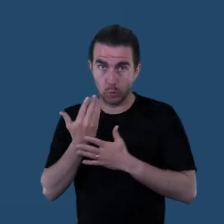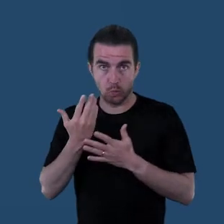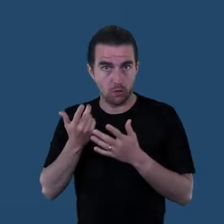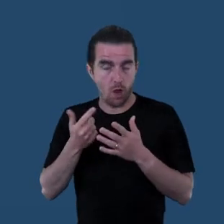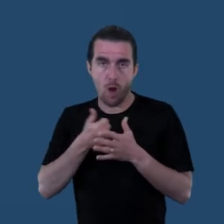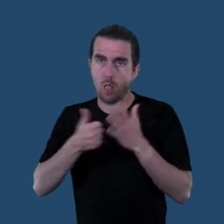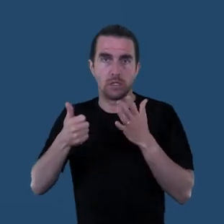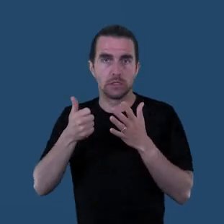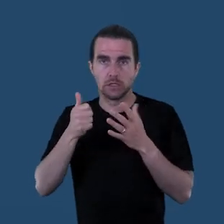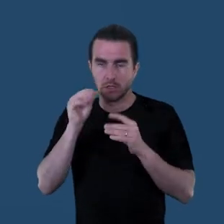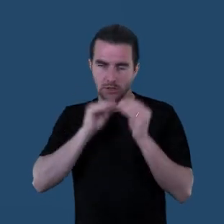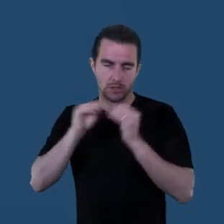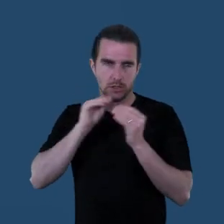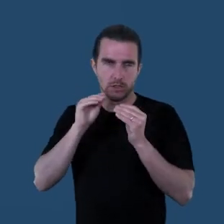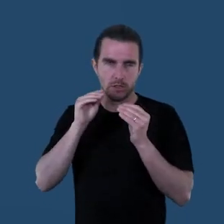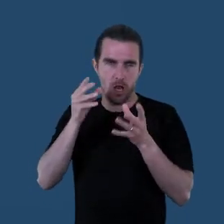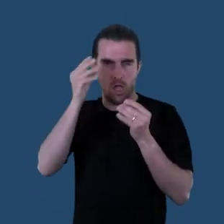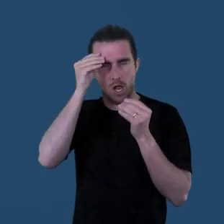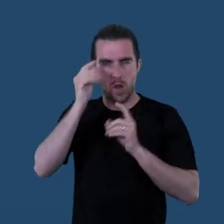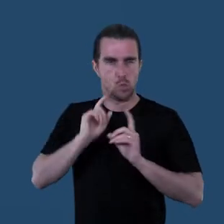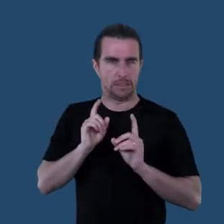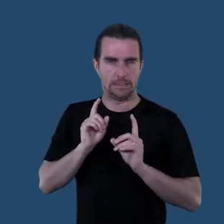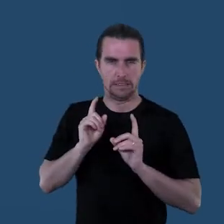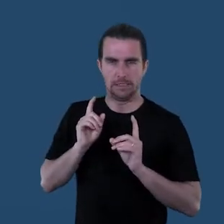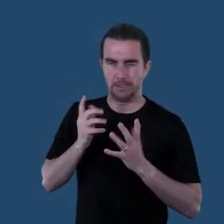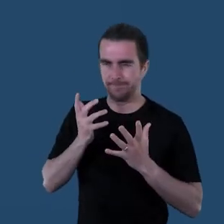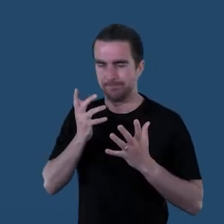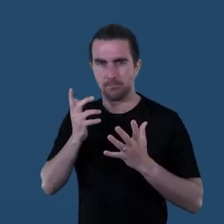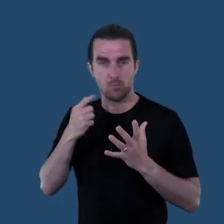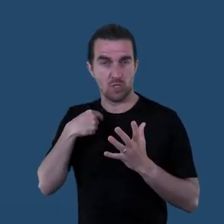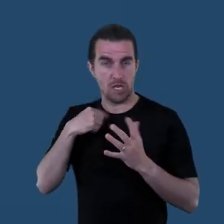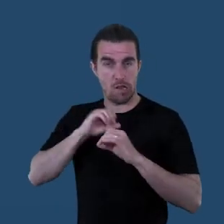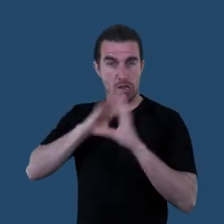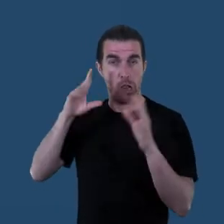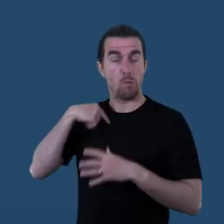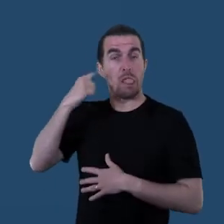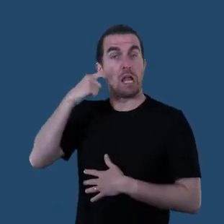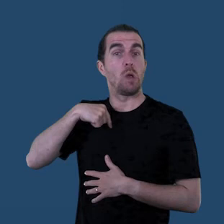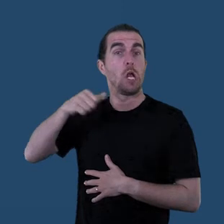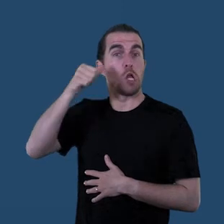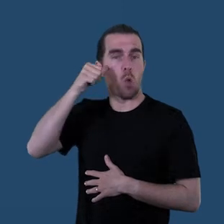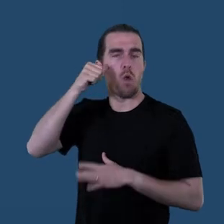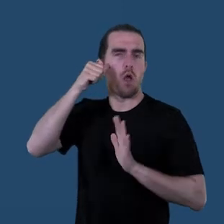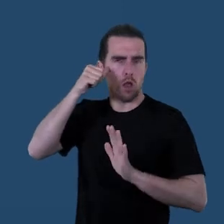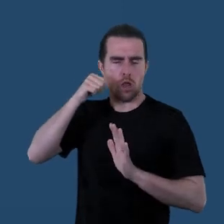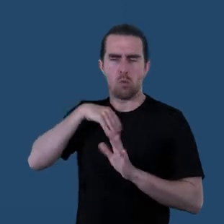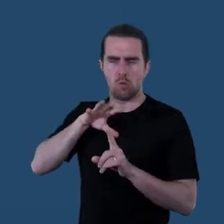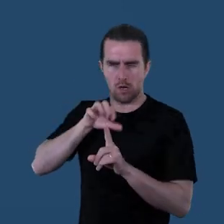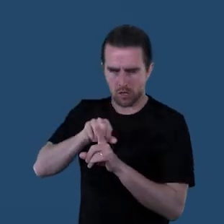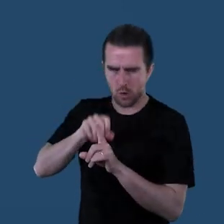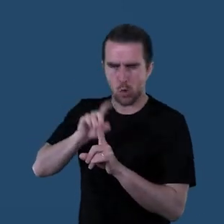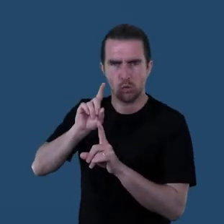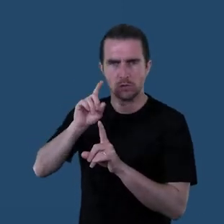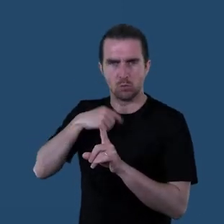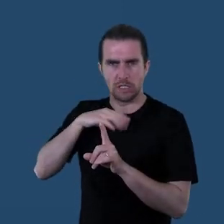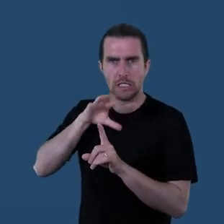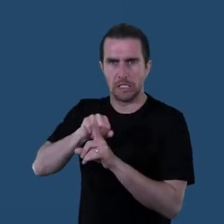There's this constant revision going on of what we've done before and the assumptions that we've made and the identifications that we've made.